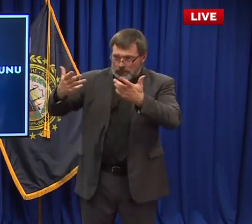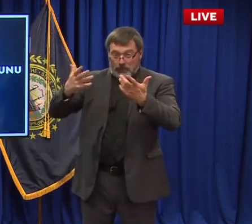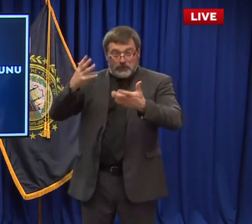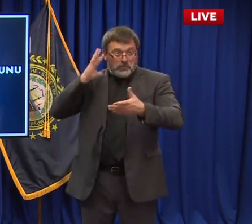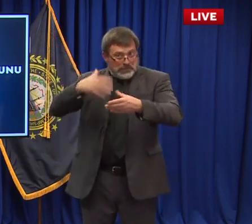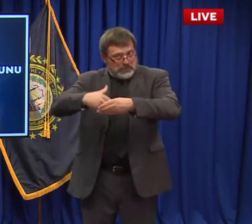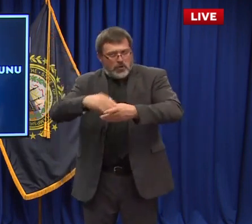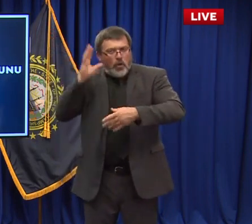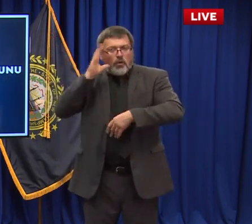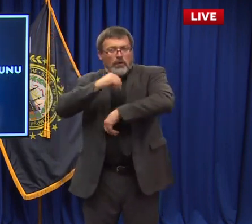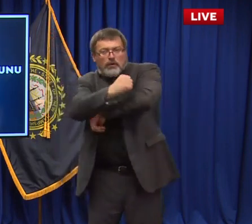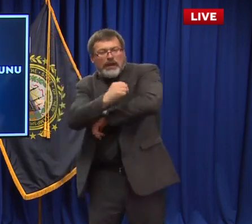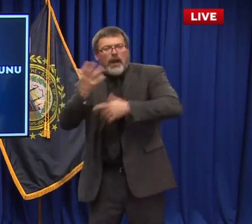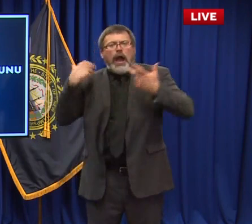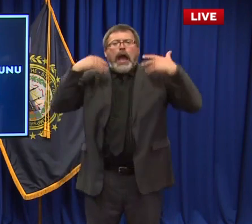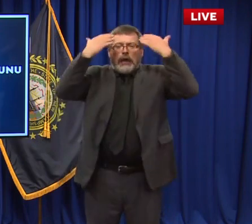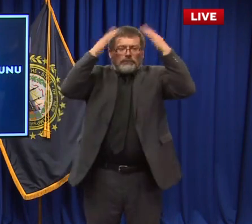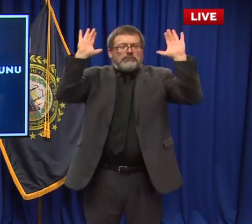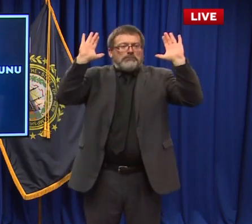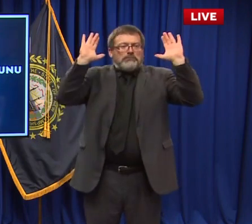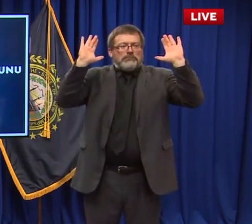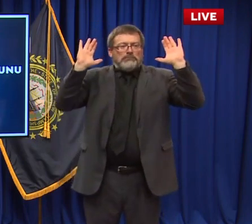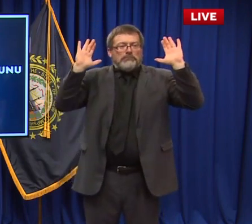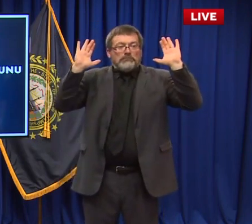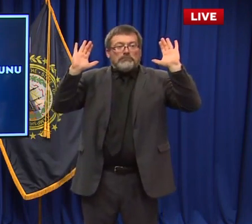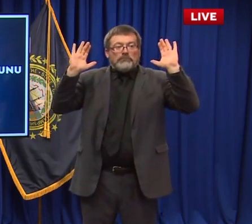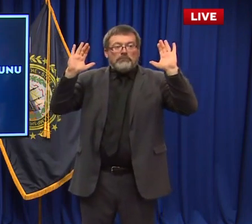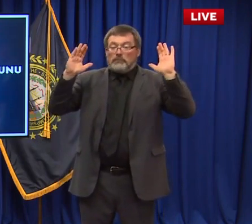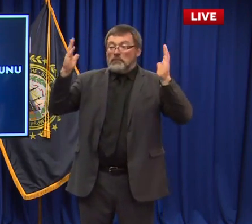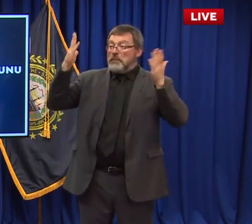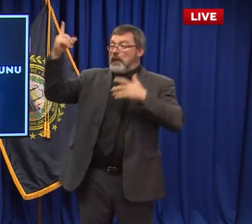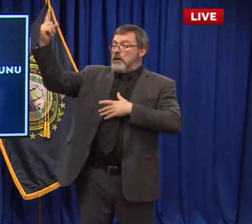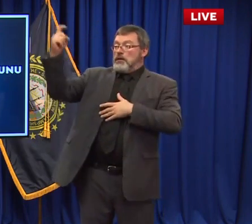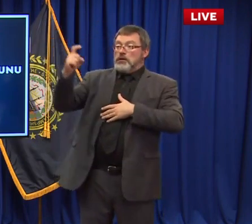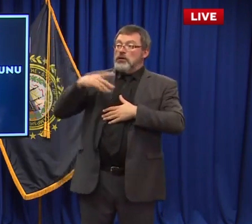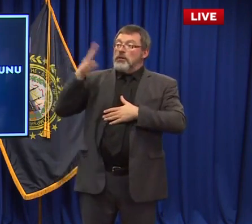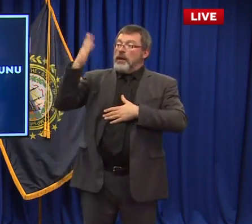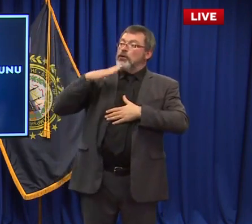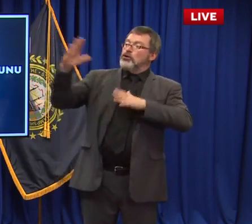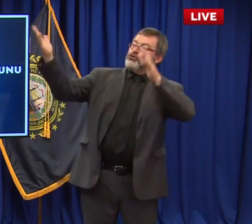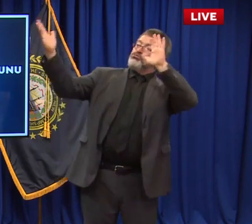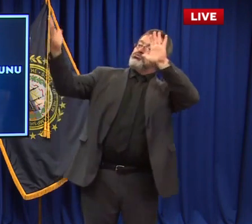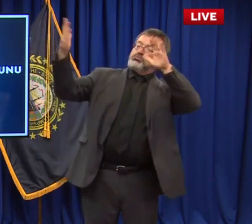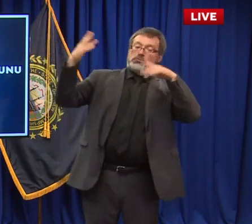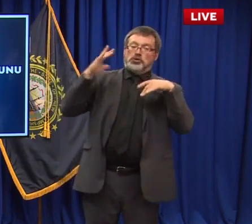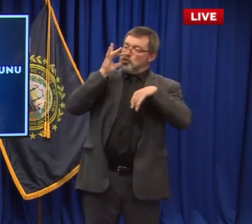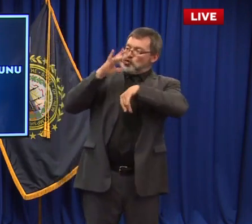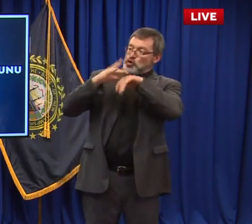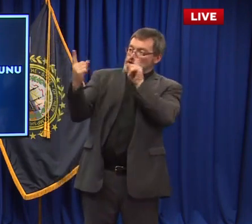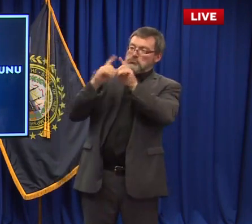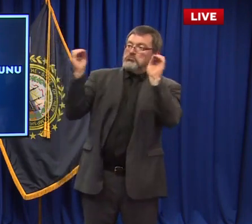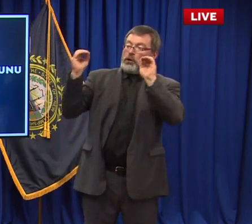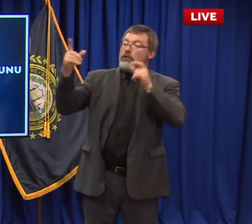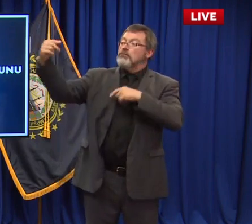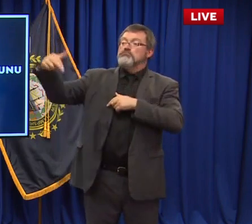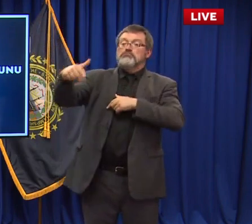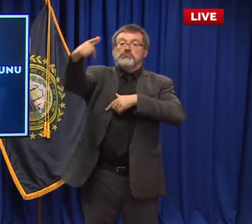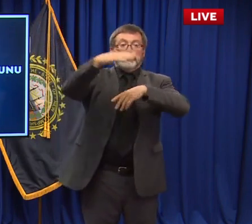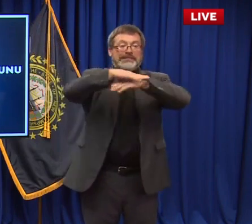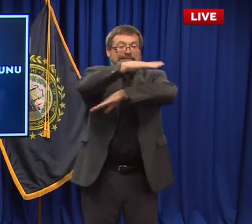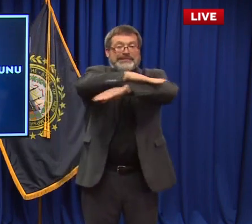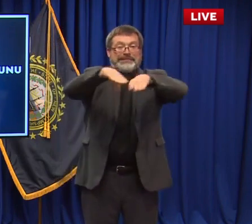MY UNDERSTANDING IS HE WILL BE ARRIVING ON A PLANE, GOING ONTO THE STAGE FROM HIS MOTORCADE, THEN LEAVING THE EVENT.